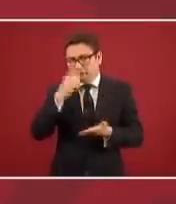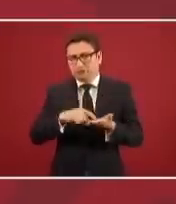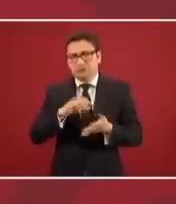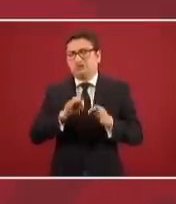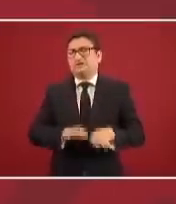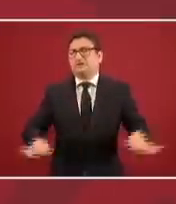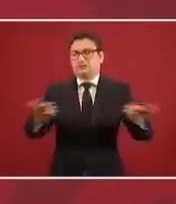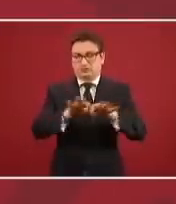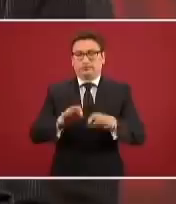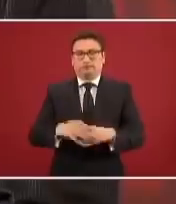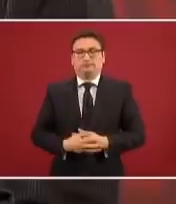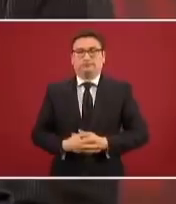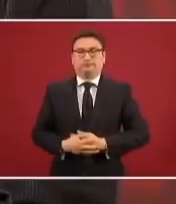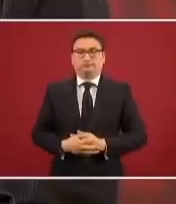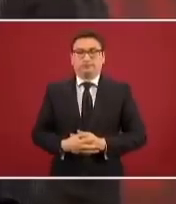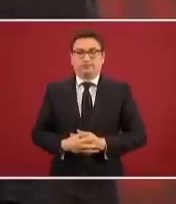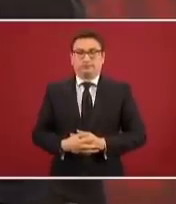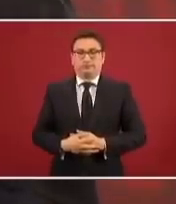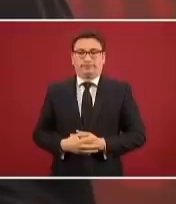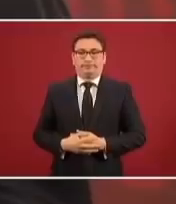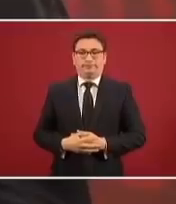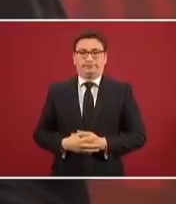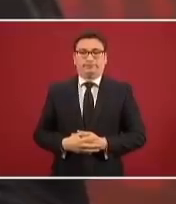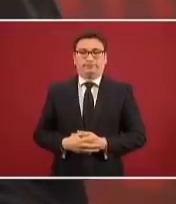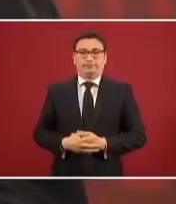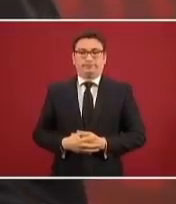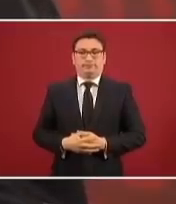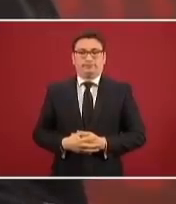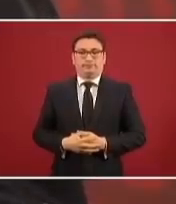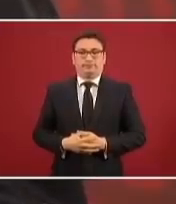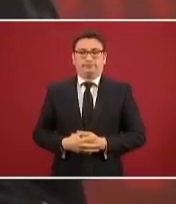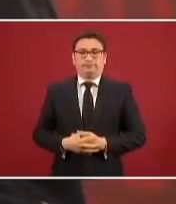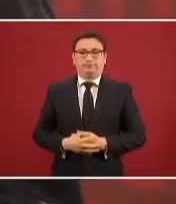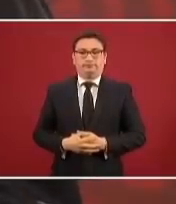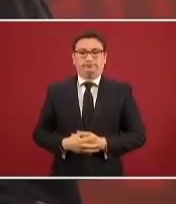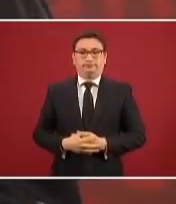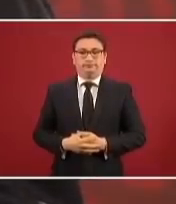part of the body and will not be able to interpret